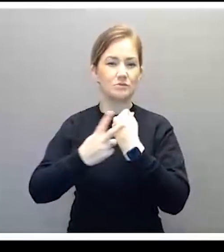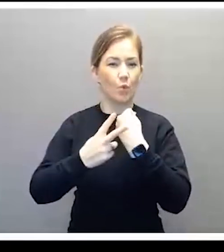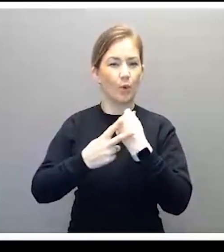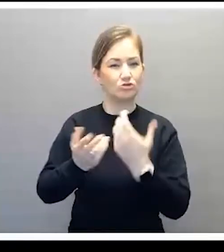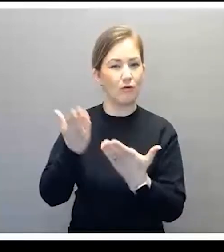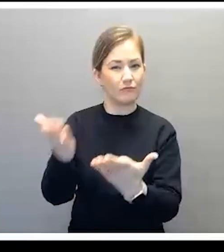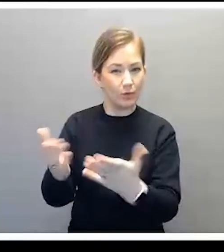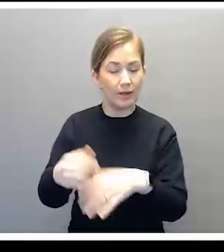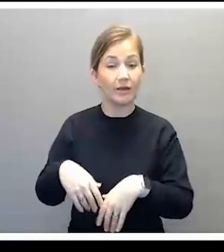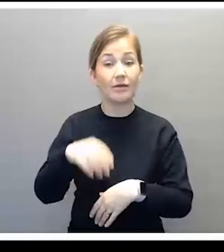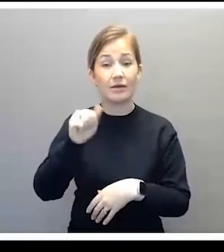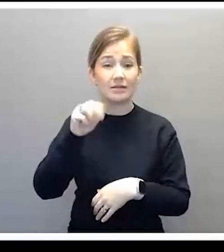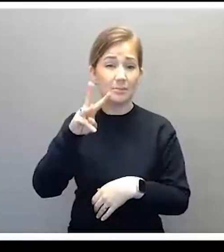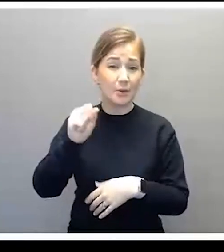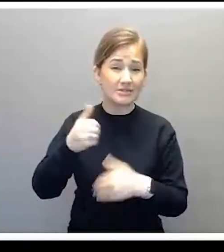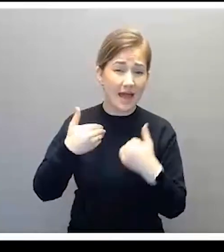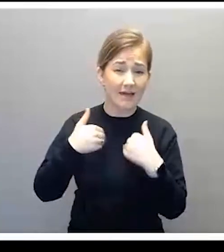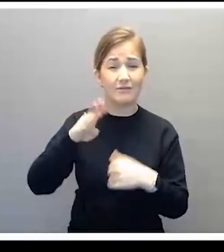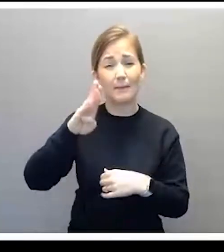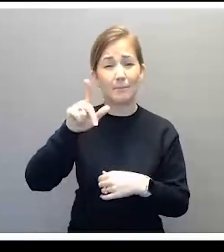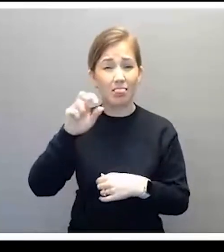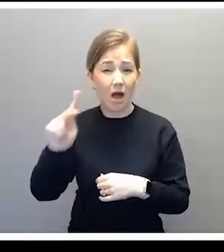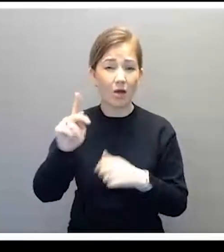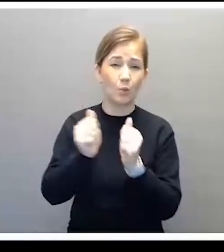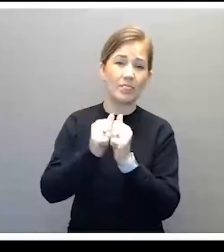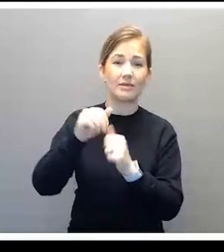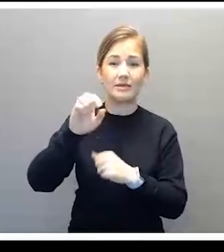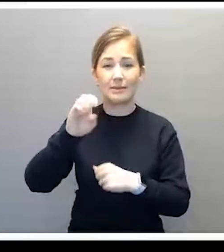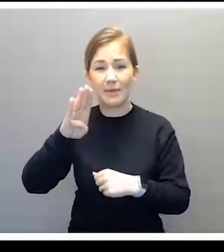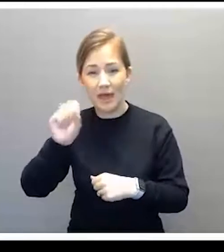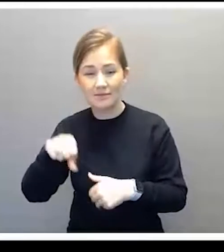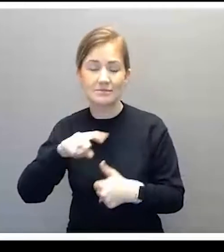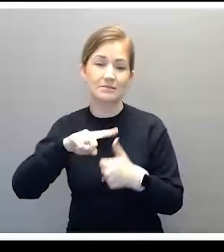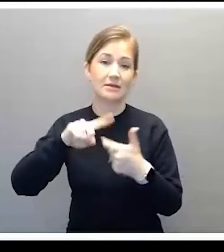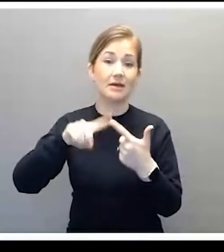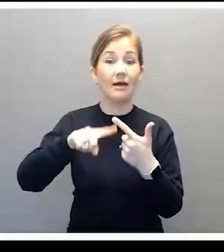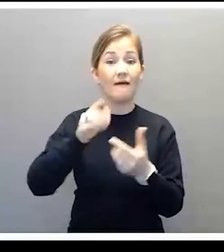So, if you look at AWS, we have Block with EBS,